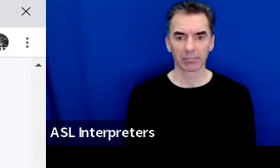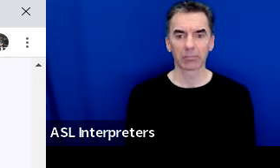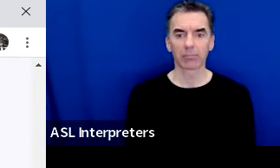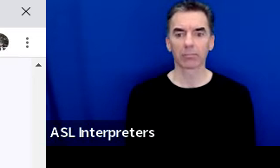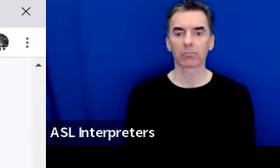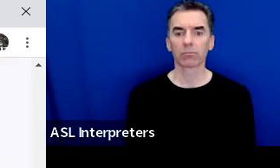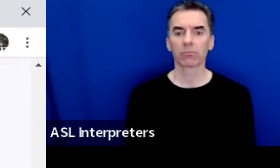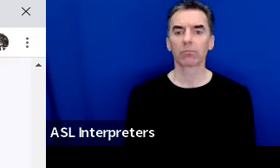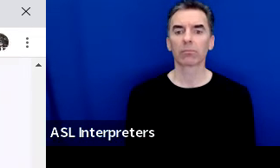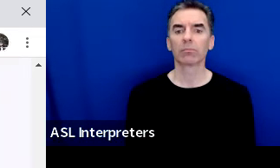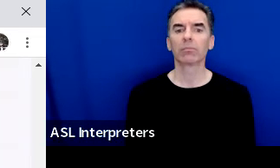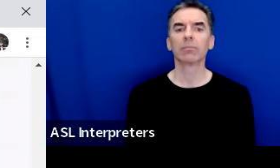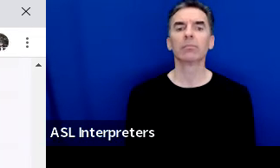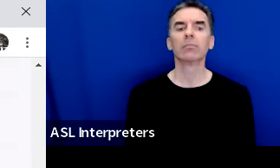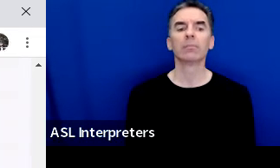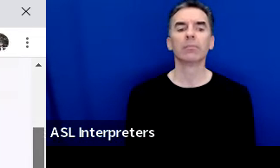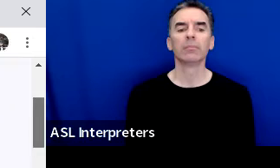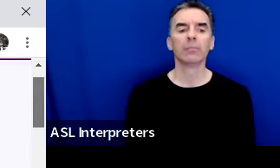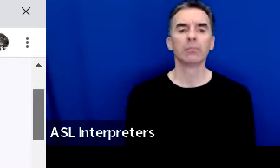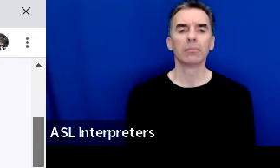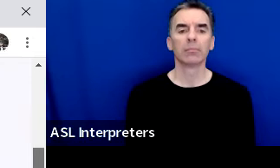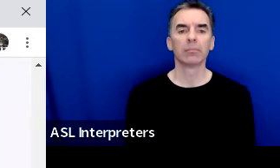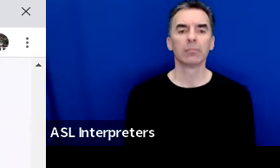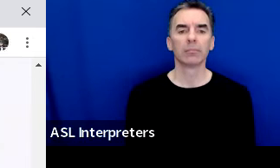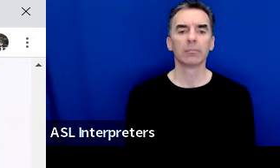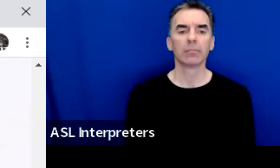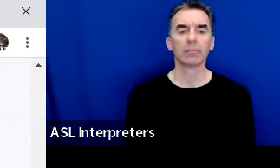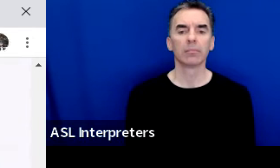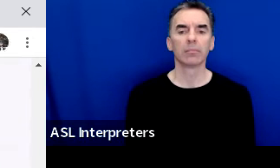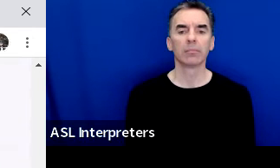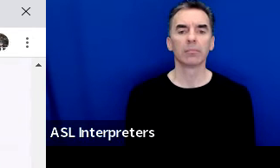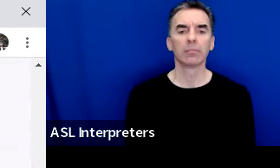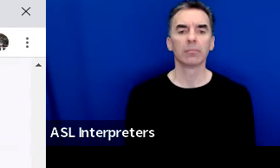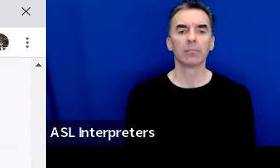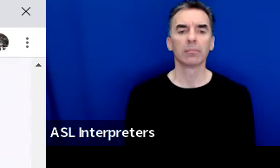Yeah, you click it and then you have the question, OK, I'm not going to add a question, by the way, so I'm going to not do that.